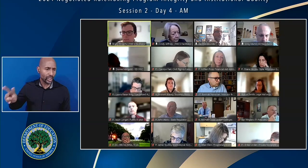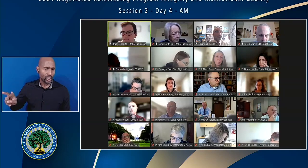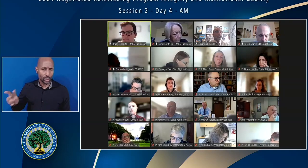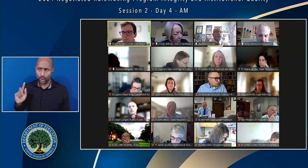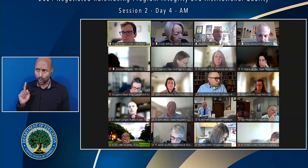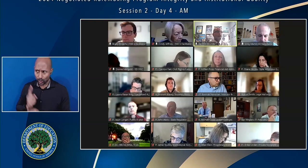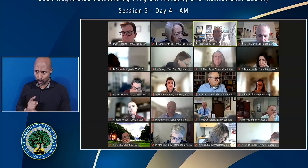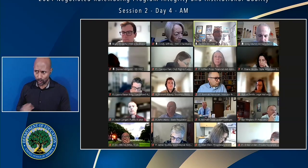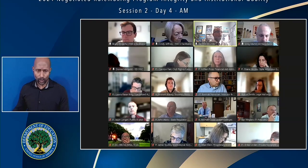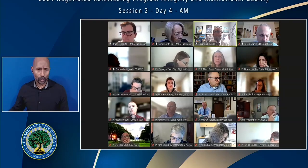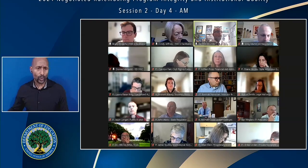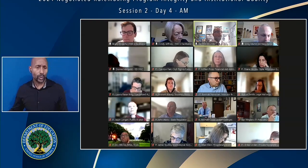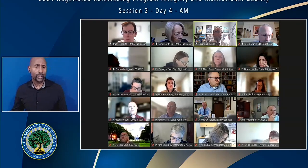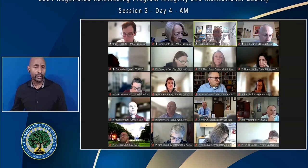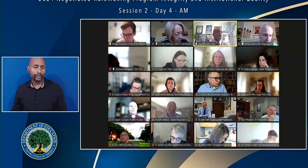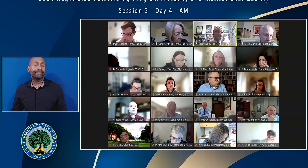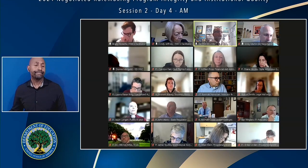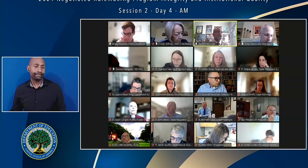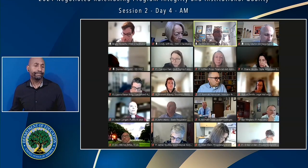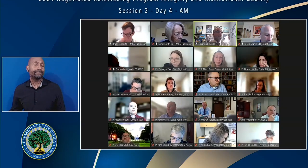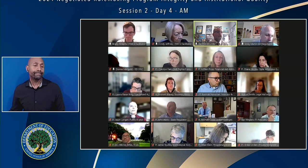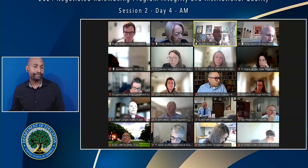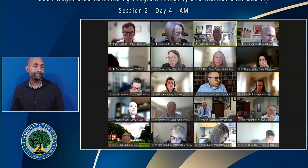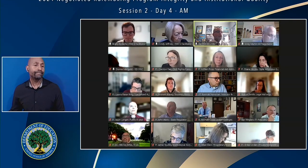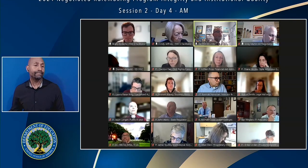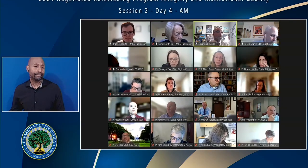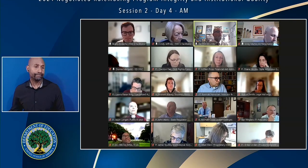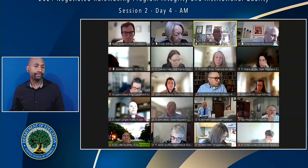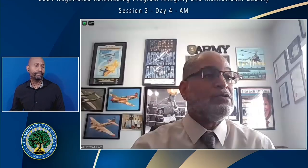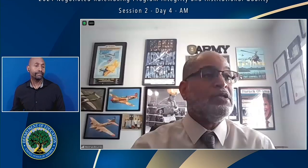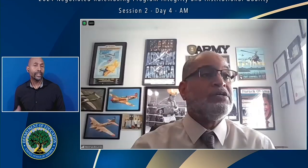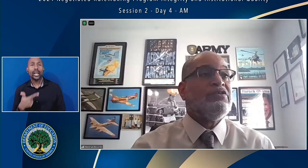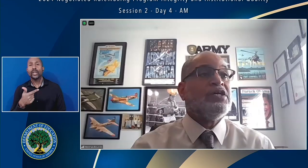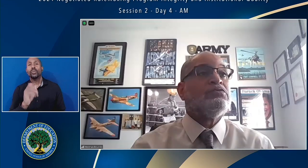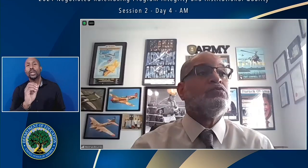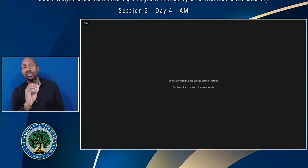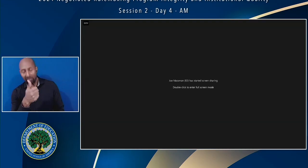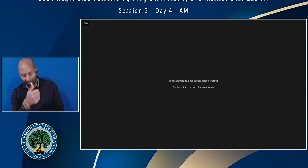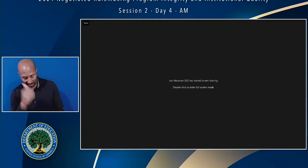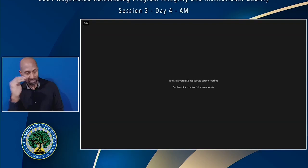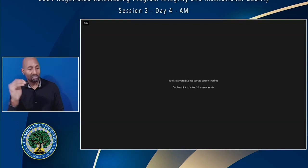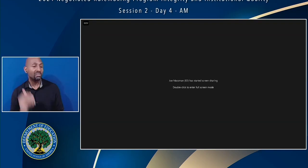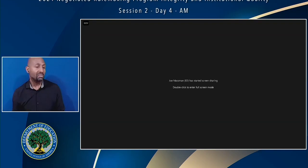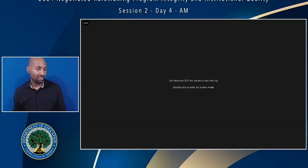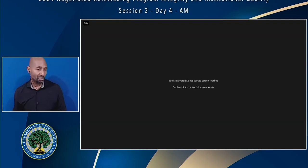Yeah. Nothing in 21. So the next section would be 22.